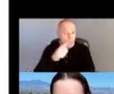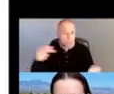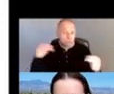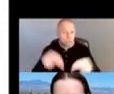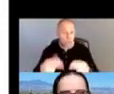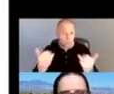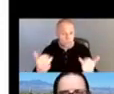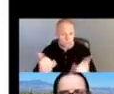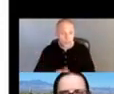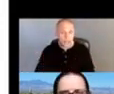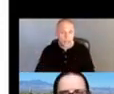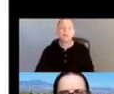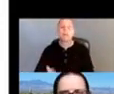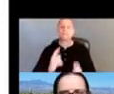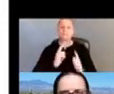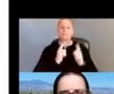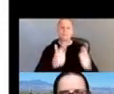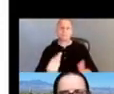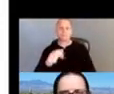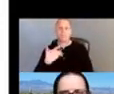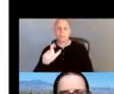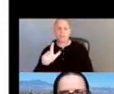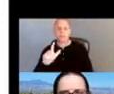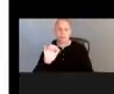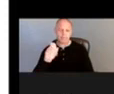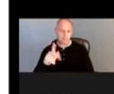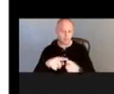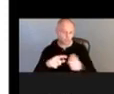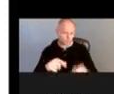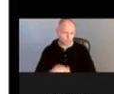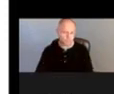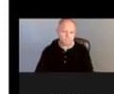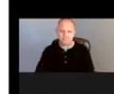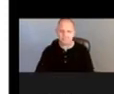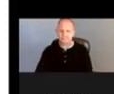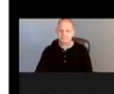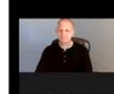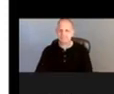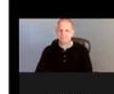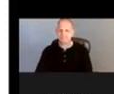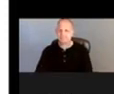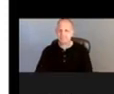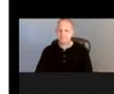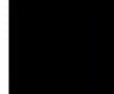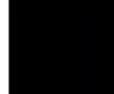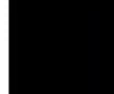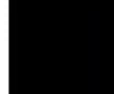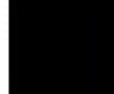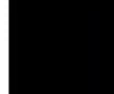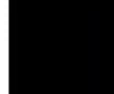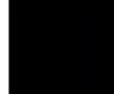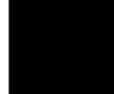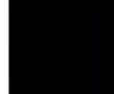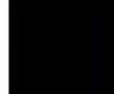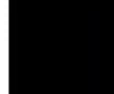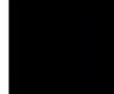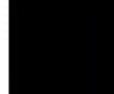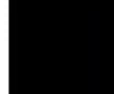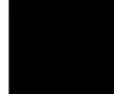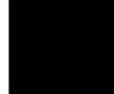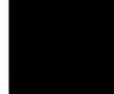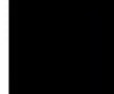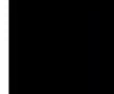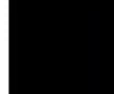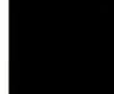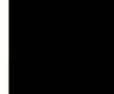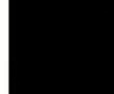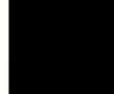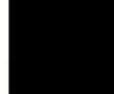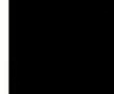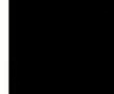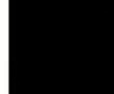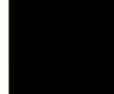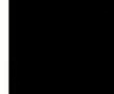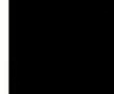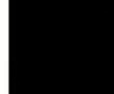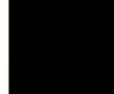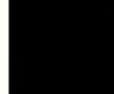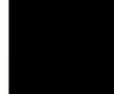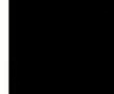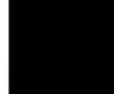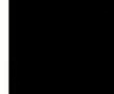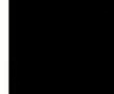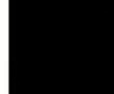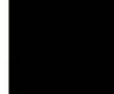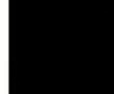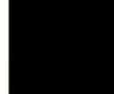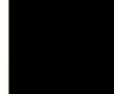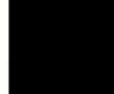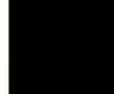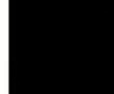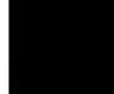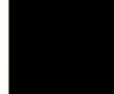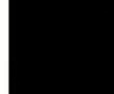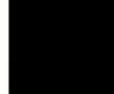Michael Roush>> Thank you, Rose. Thank you so much for being with us today. I want to